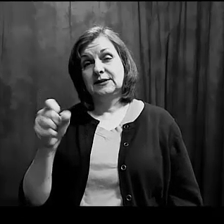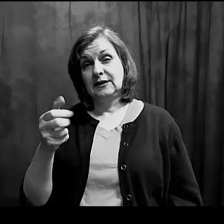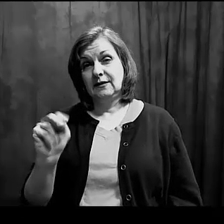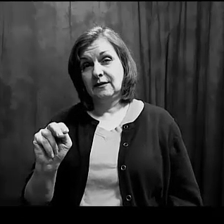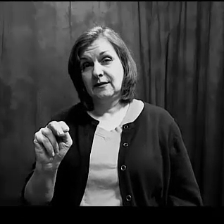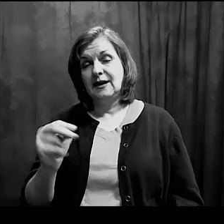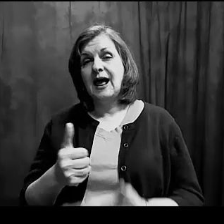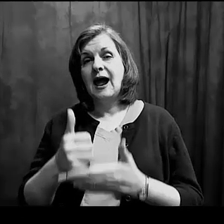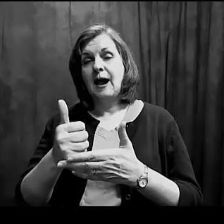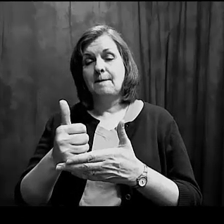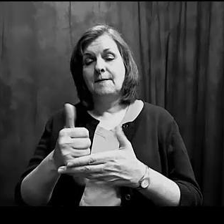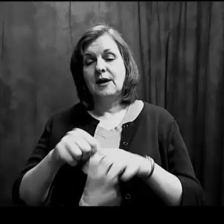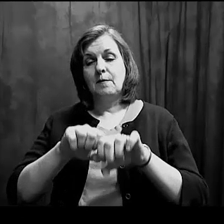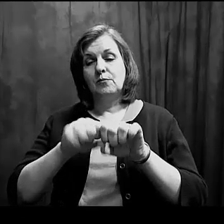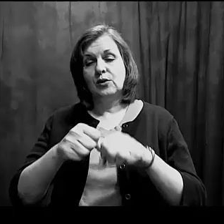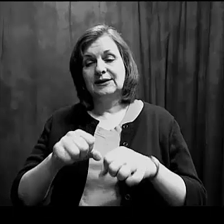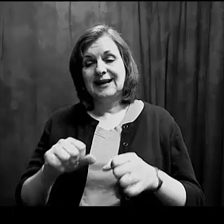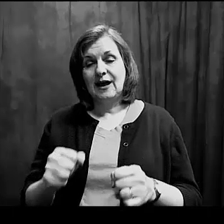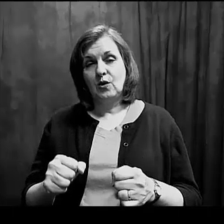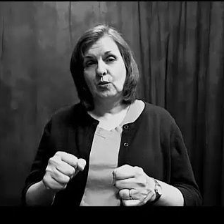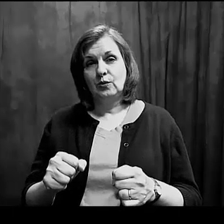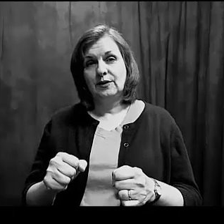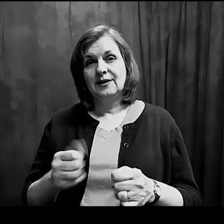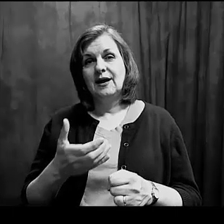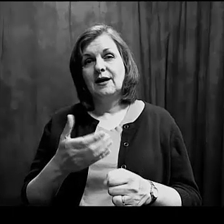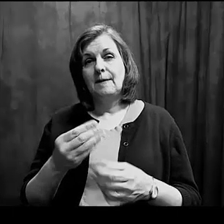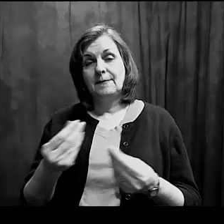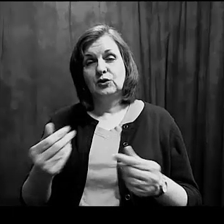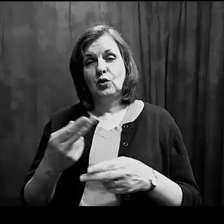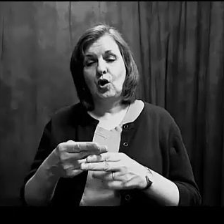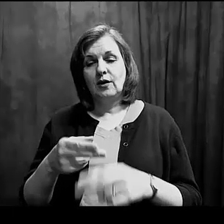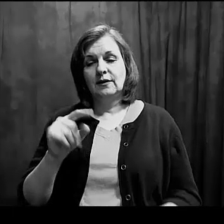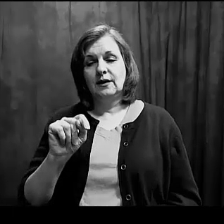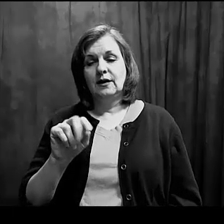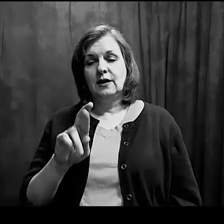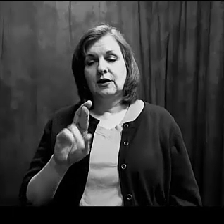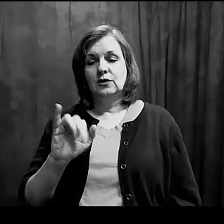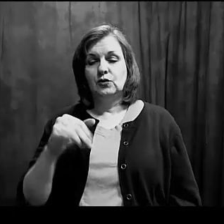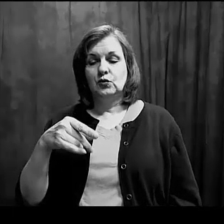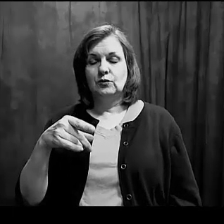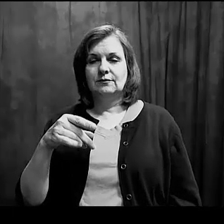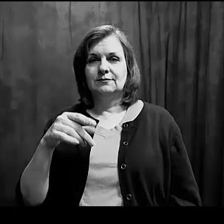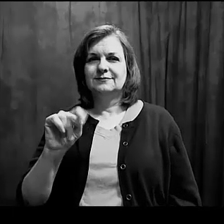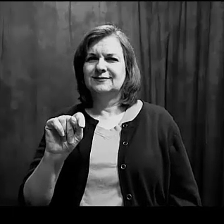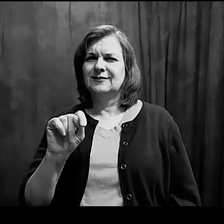and process actually tryptophan in your